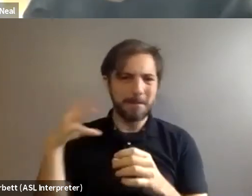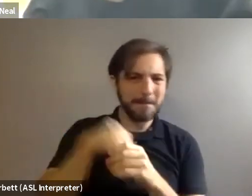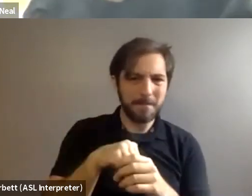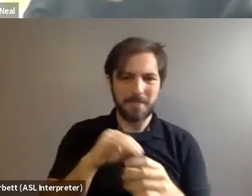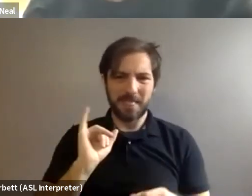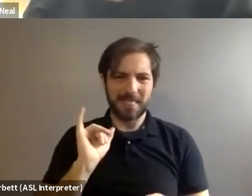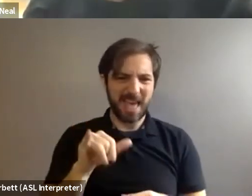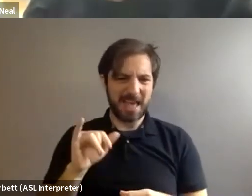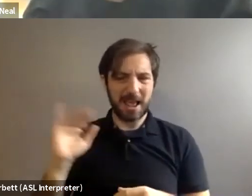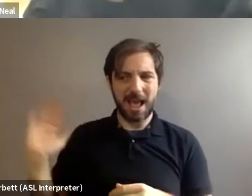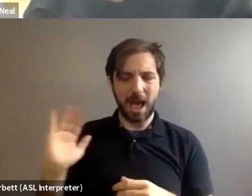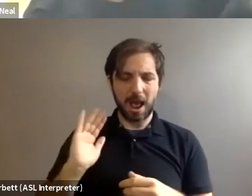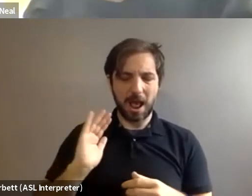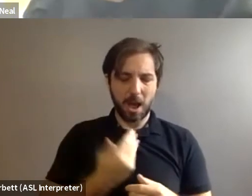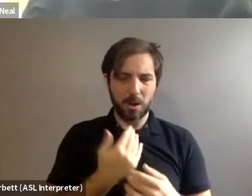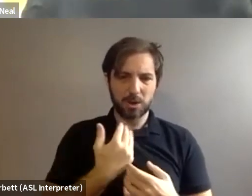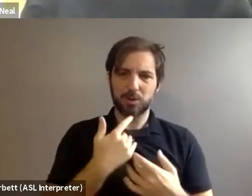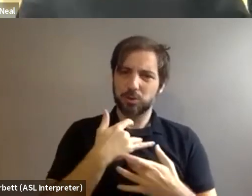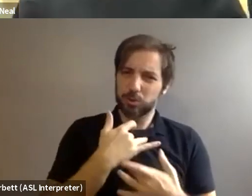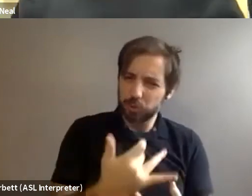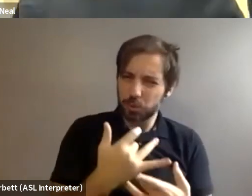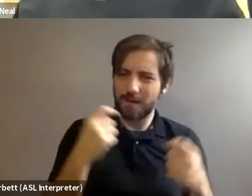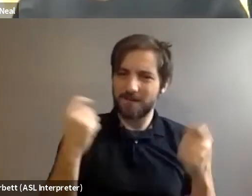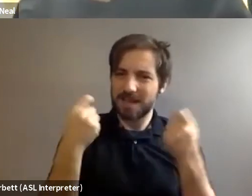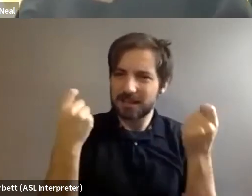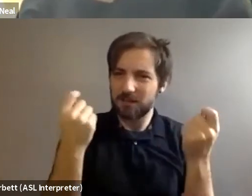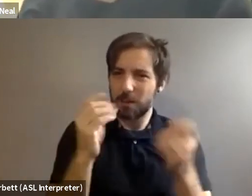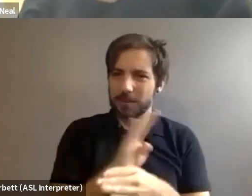and as we pivoted for the reality of 2020 just making sure that those plans were still